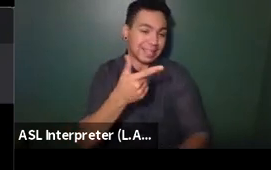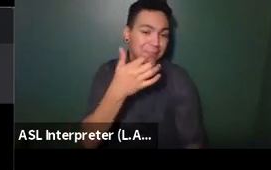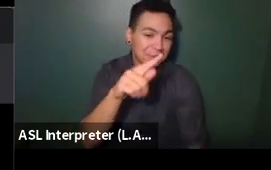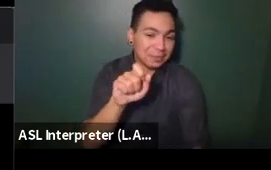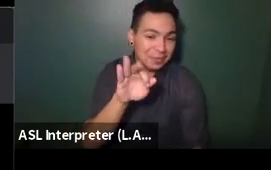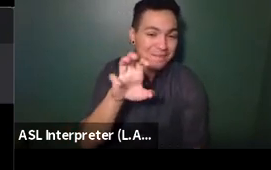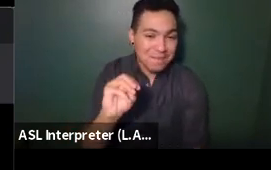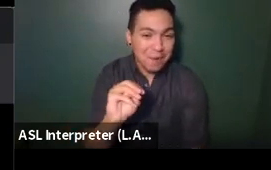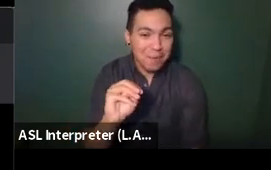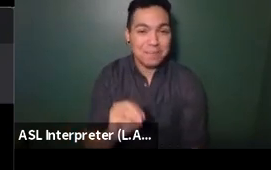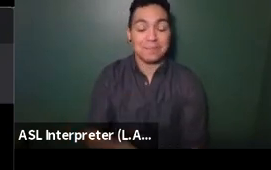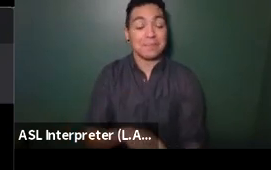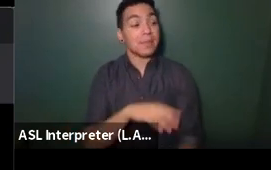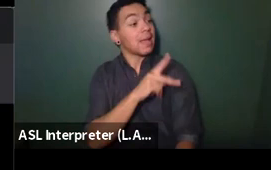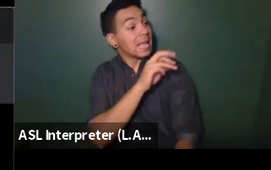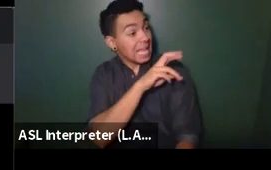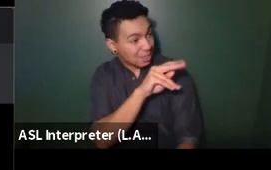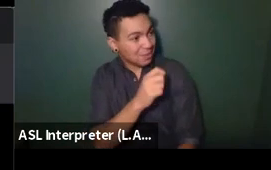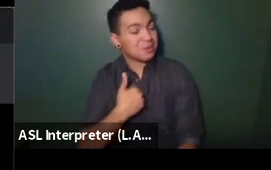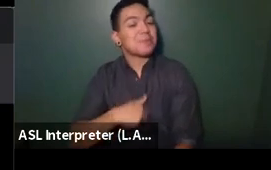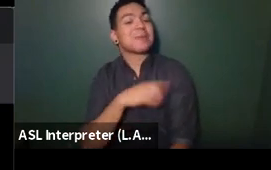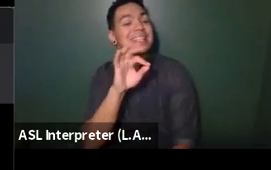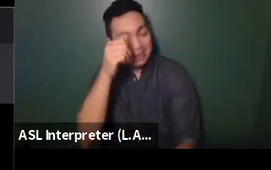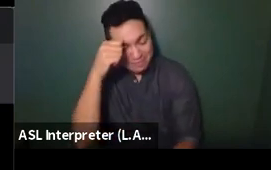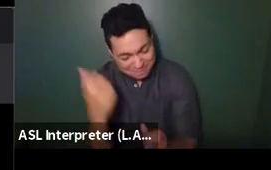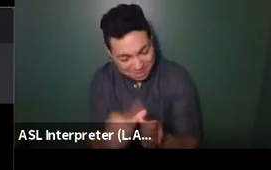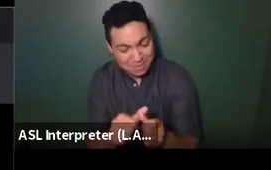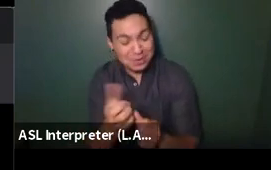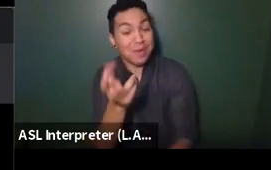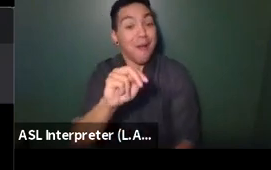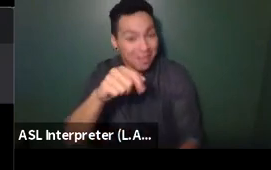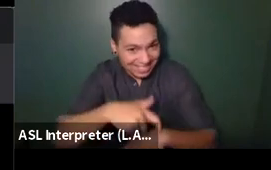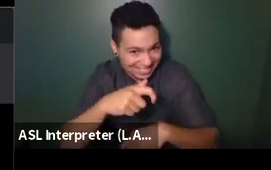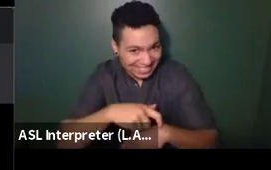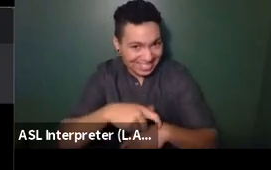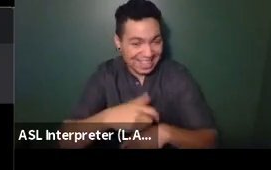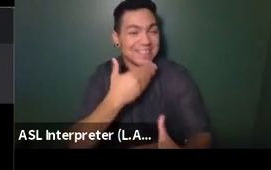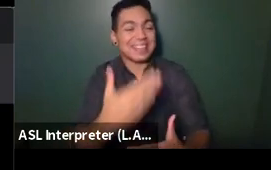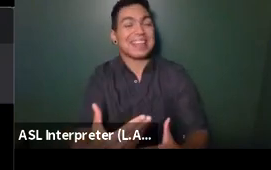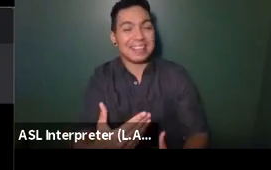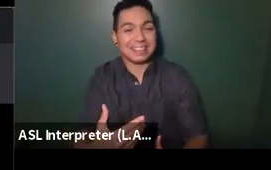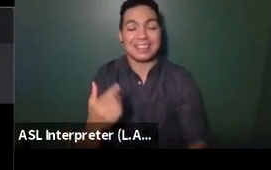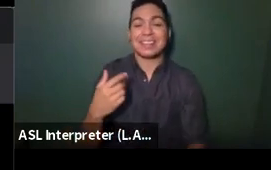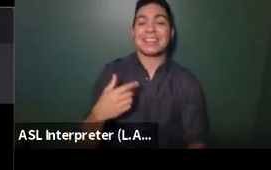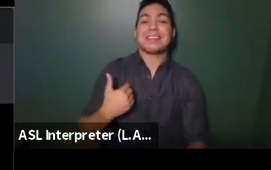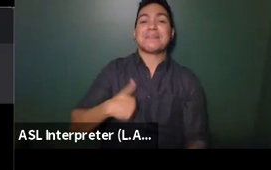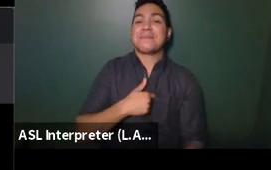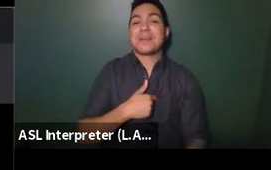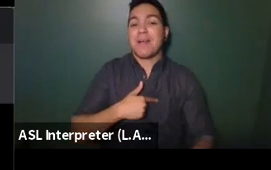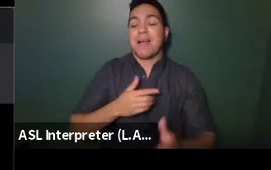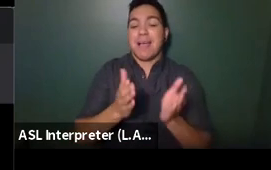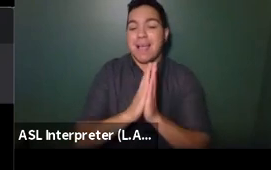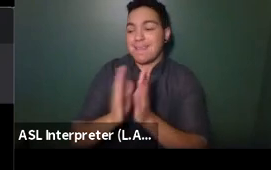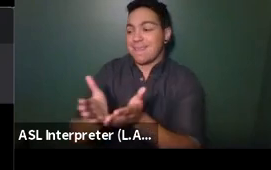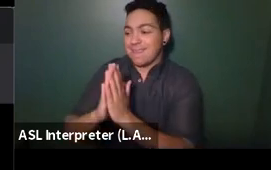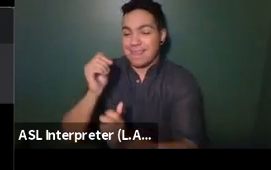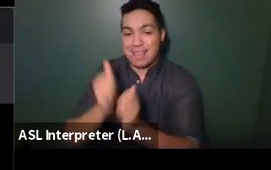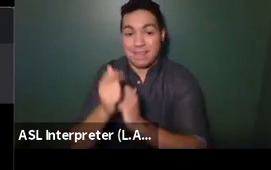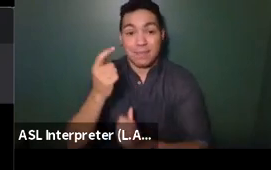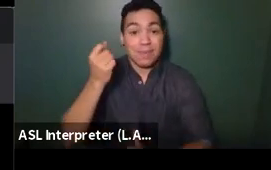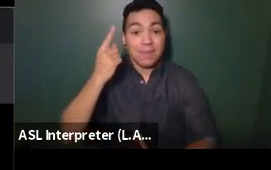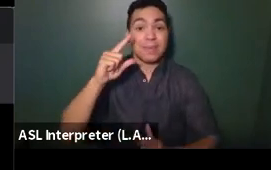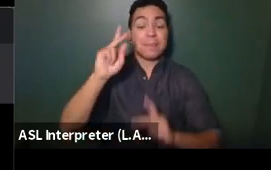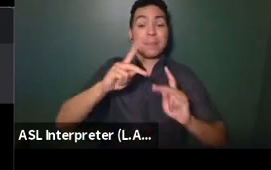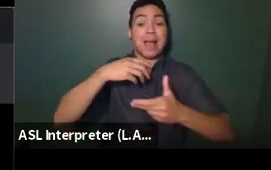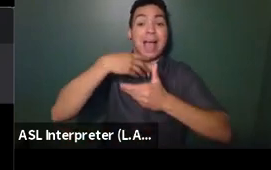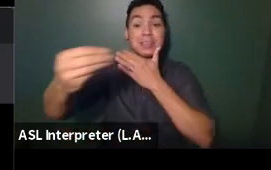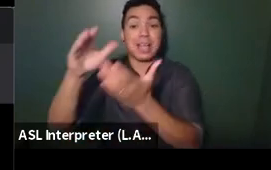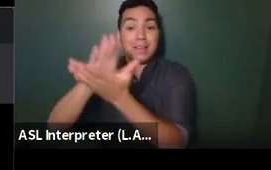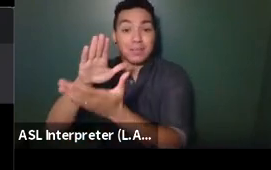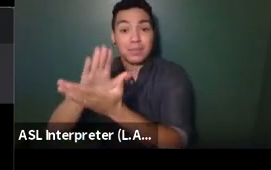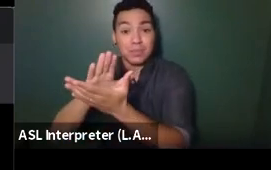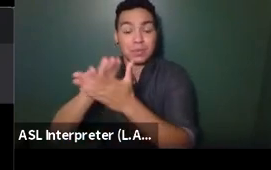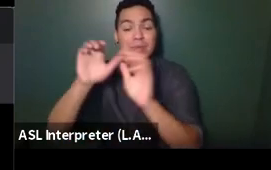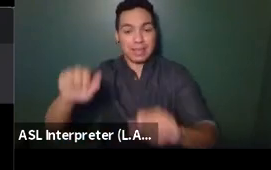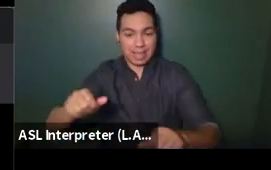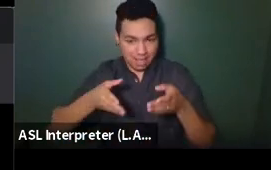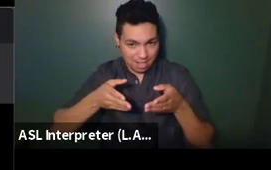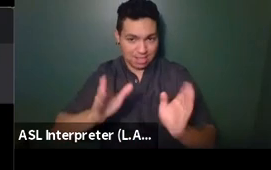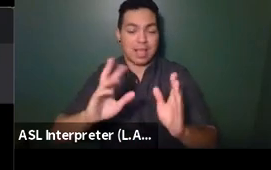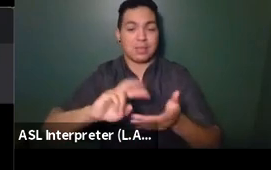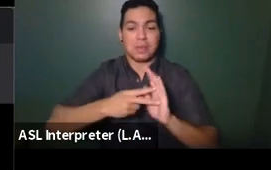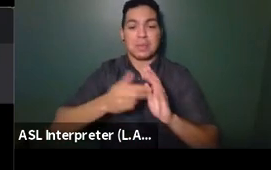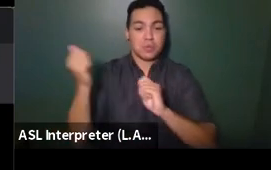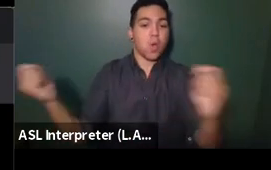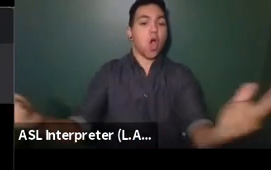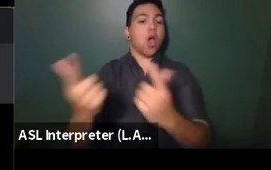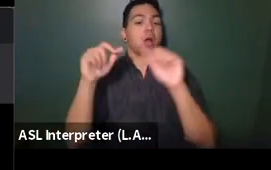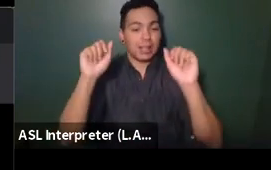Jeff Crawford: And Katherine, we did remember to turn it on hints about Google forms for asking people anywhere and everywhere. There is settings allow people outside of your own school domain. So anybody everywhere, hopefully can take this reflection today.